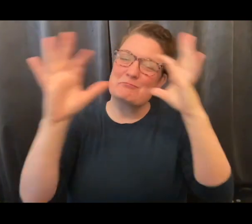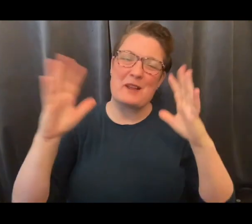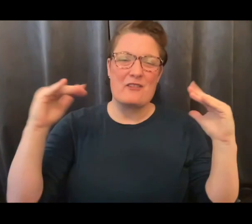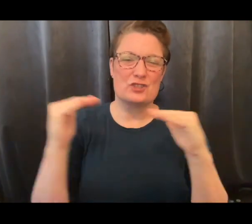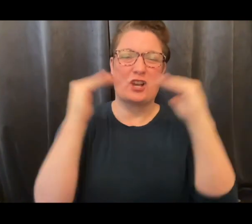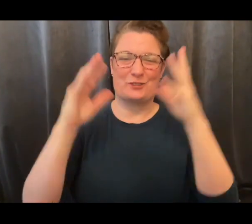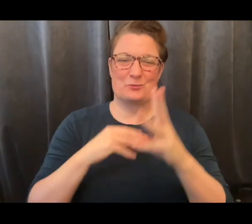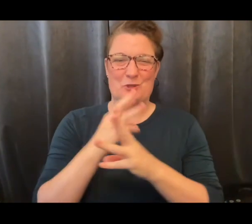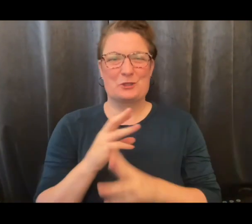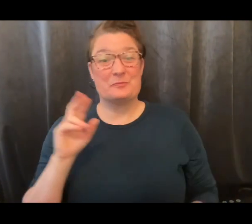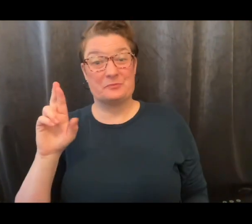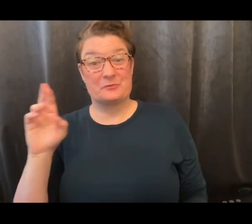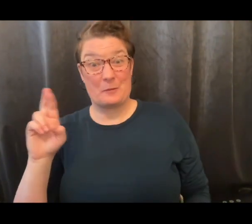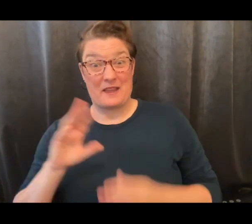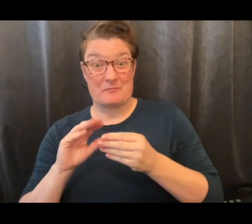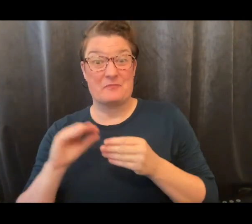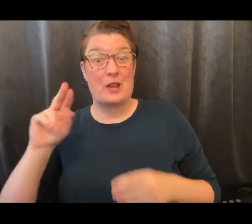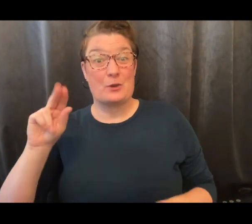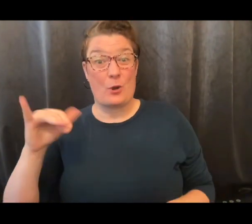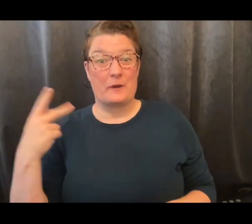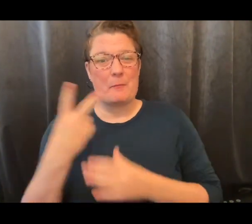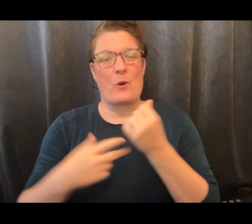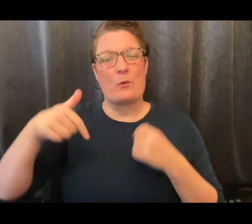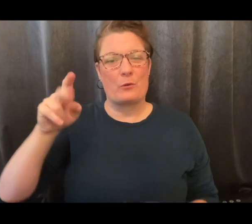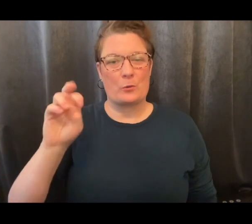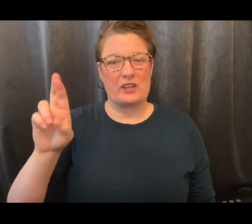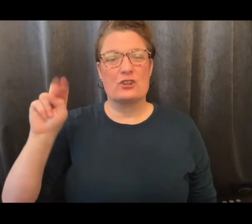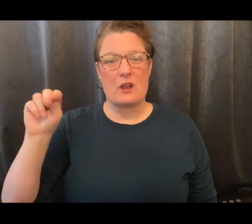Rebekah: Nomy and I are both queer, non binary, white, disabled Jews and